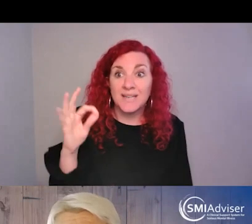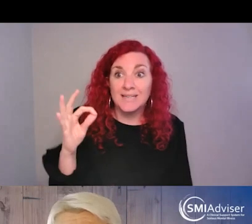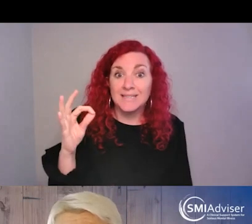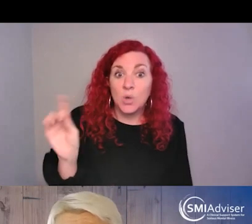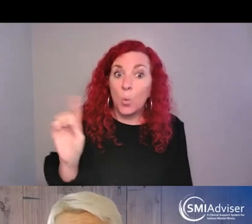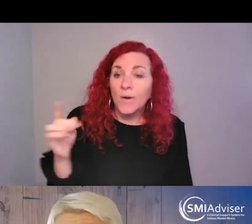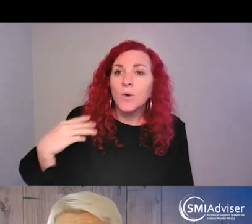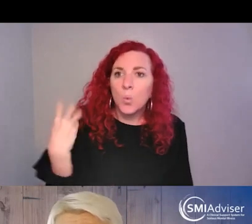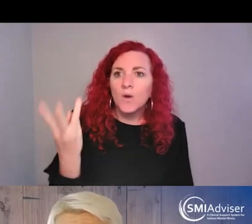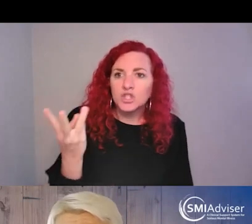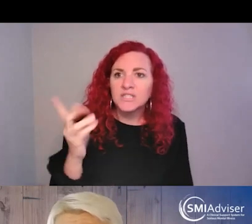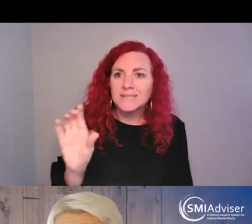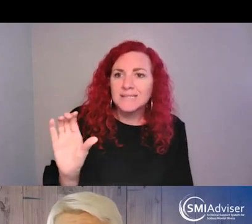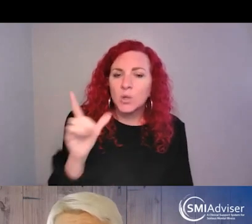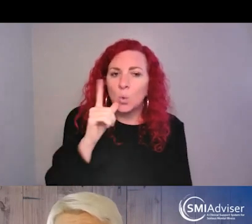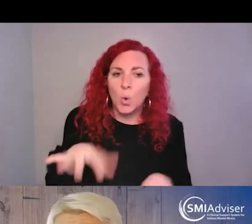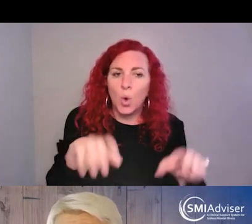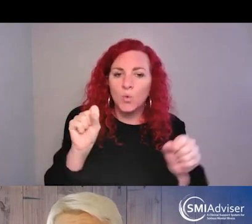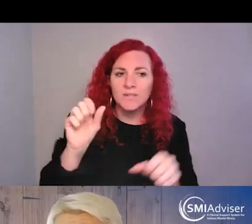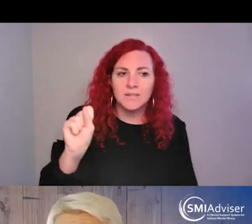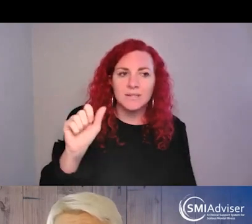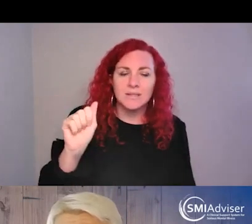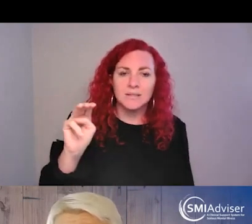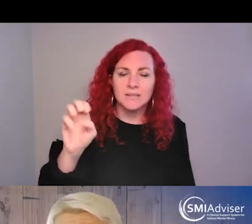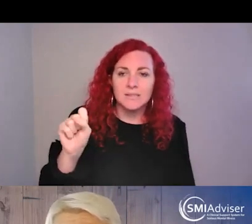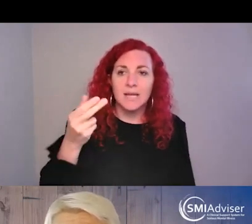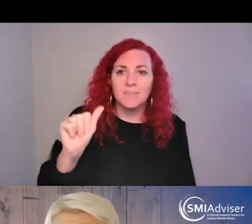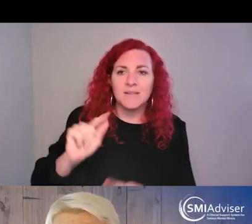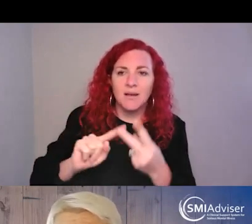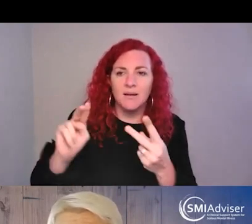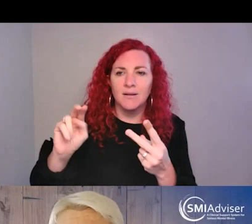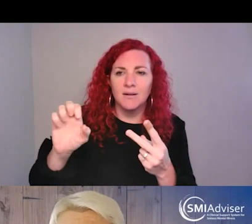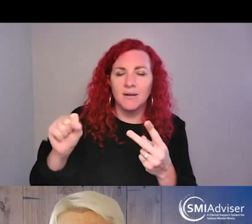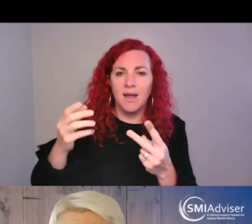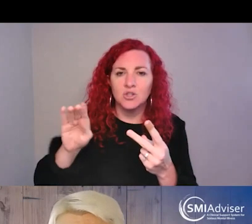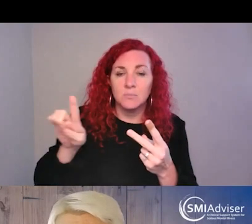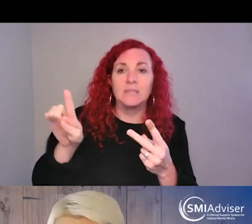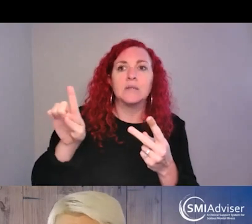DC HOSTED BY SAMHSA AND NASMHPD.